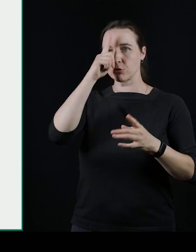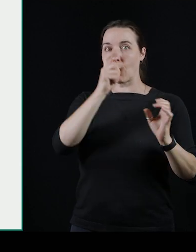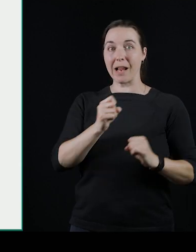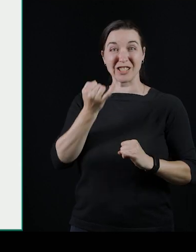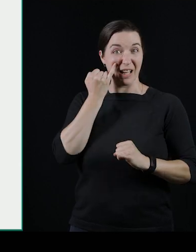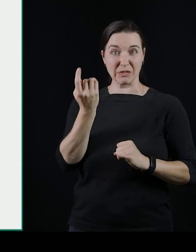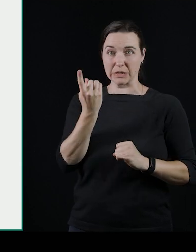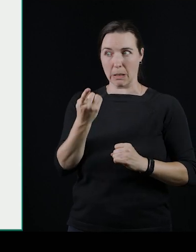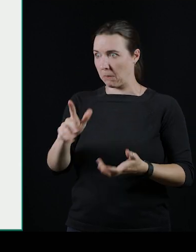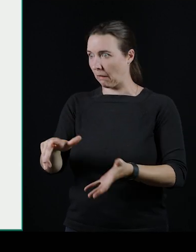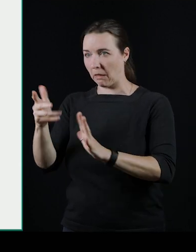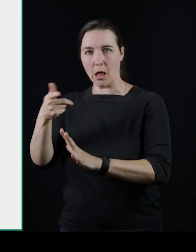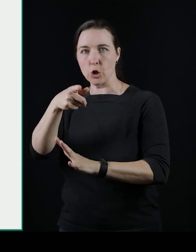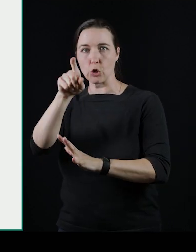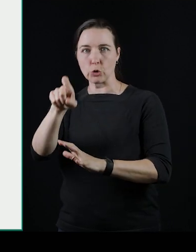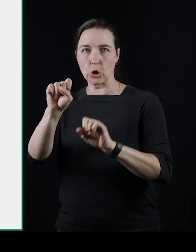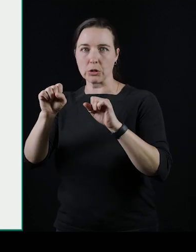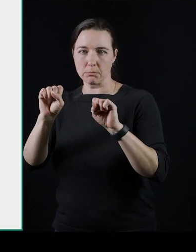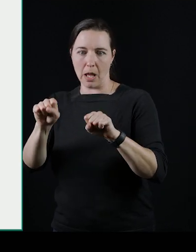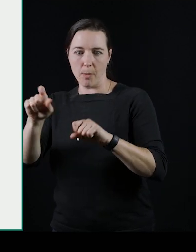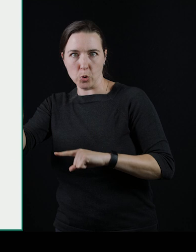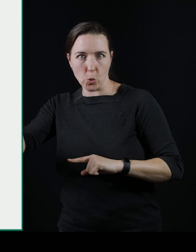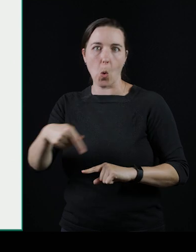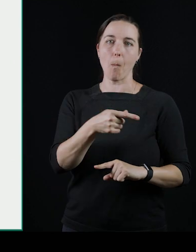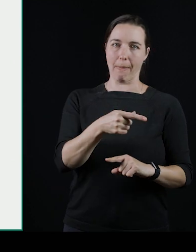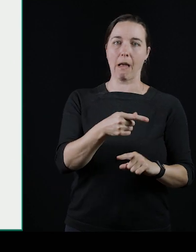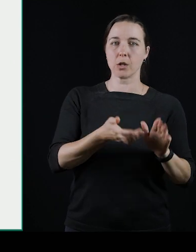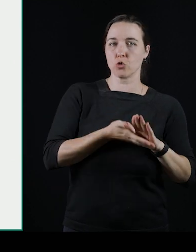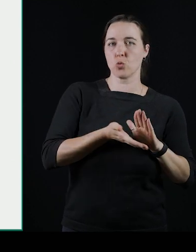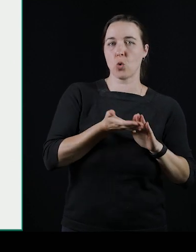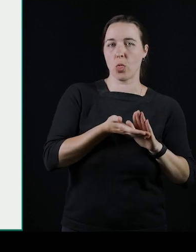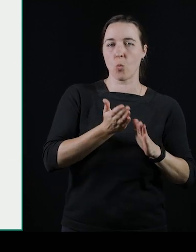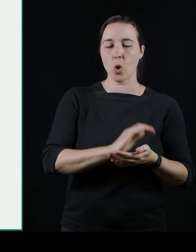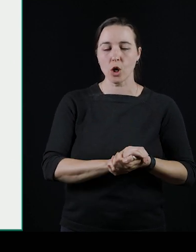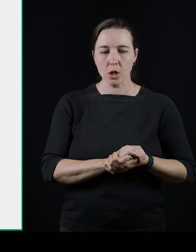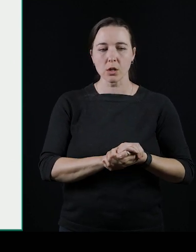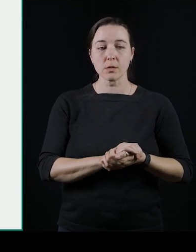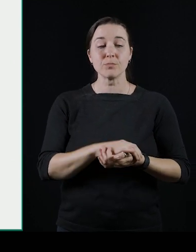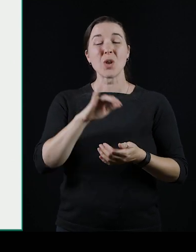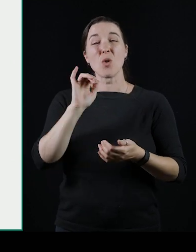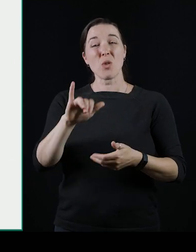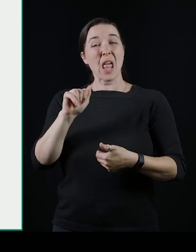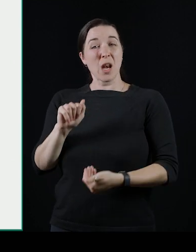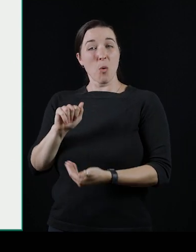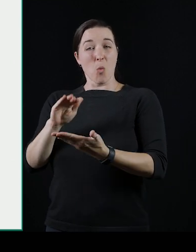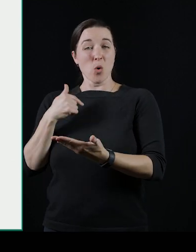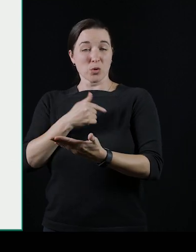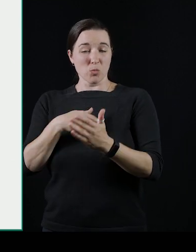don't go well you should be able to quickly revert. The trade off in this approach we chose was